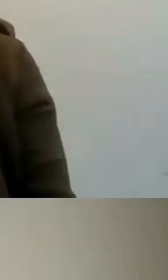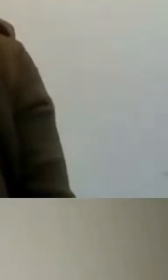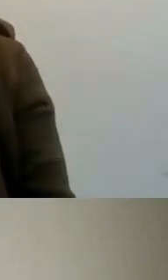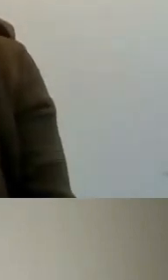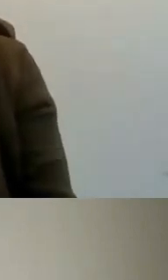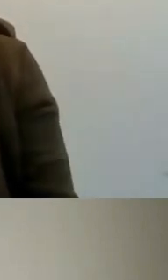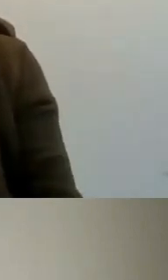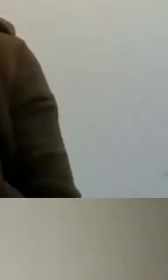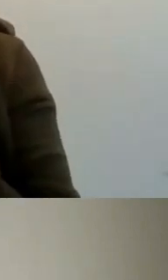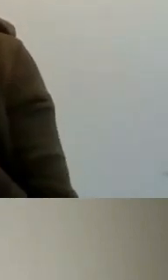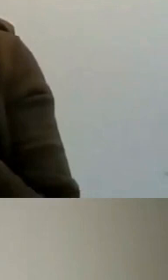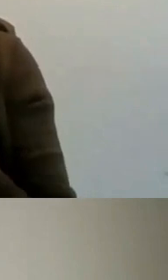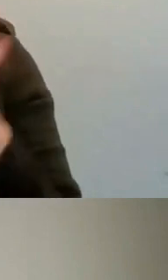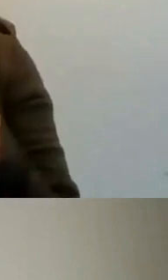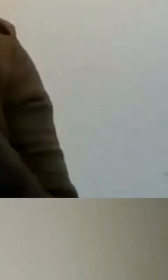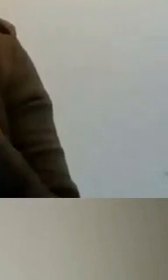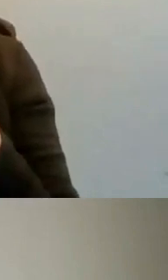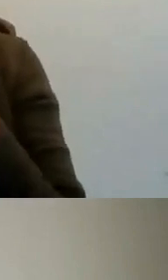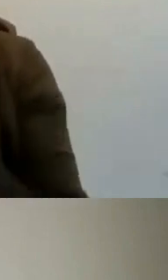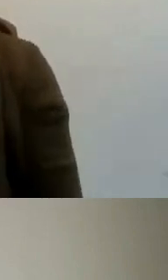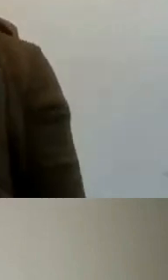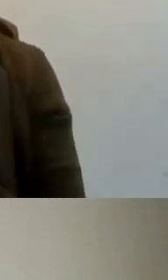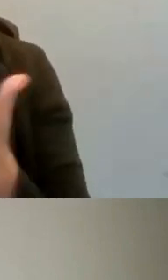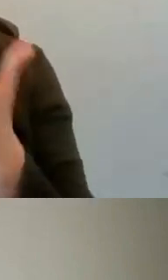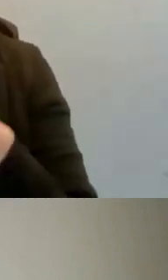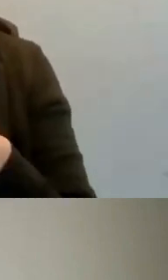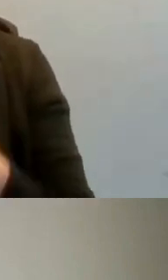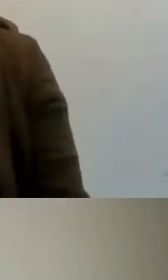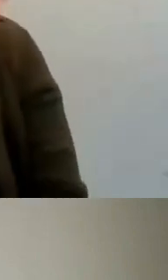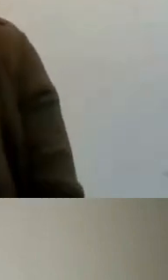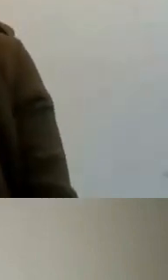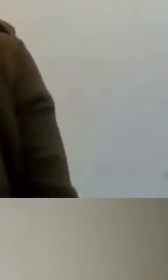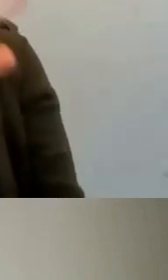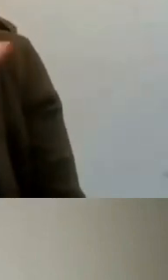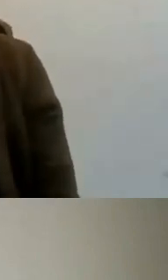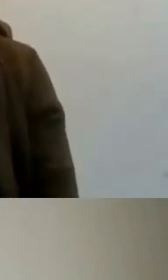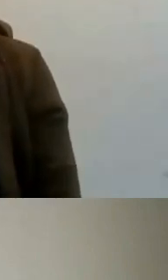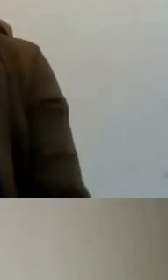figure in the community rotations and and he described many of these rotations as being very